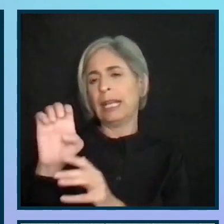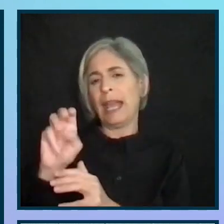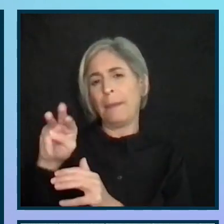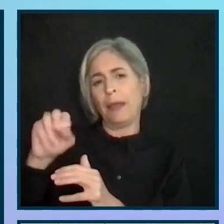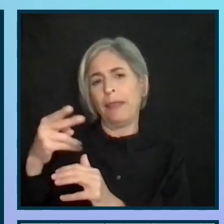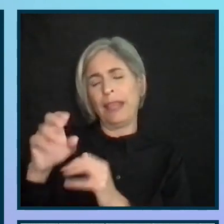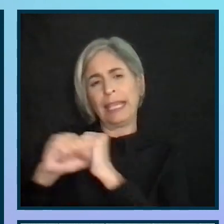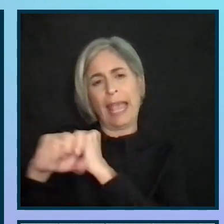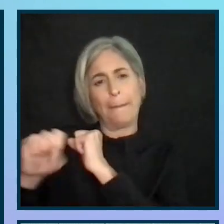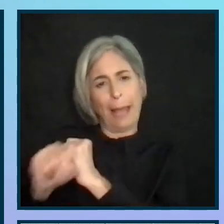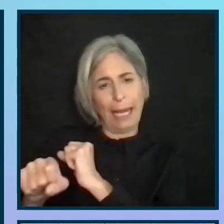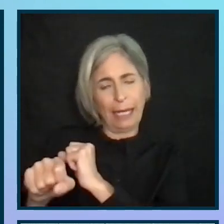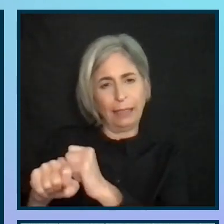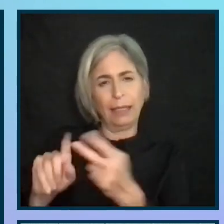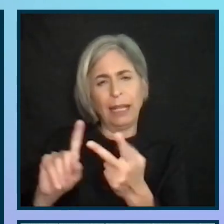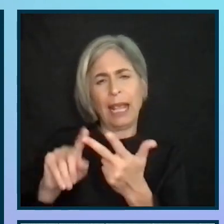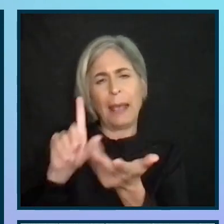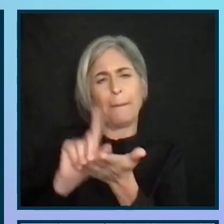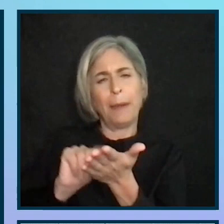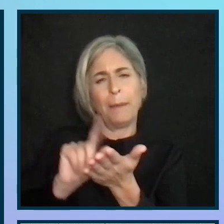and publish learning resources and bulletins.